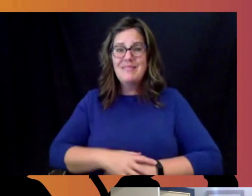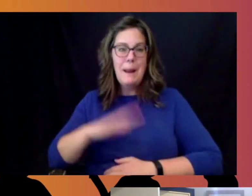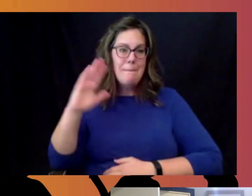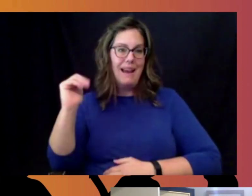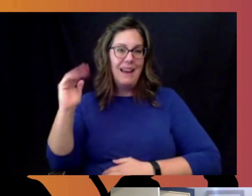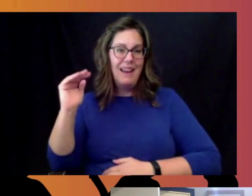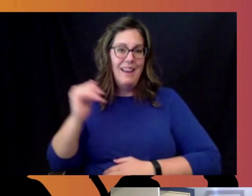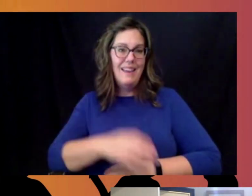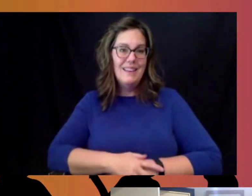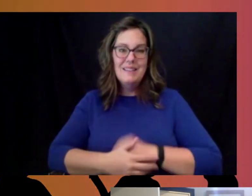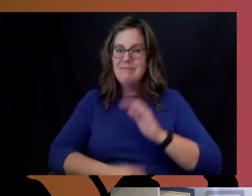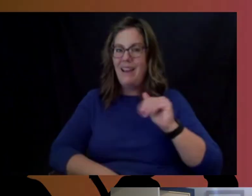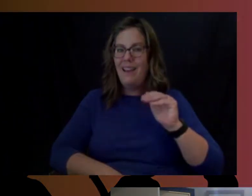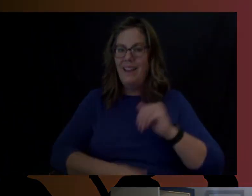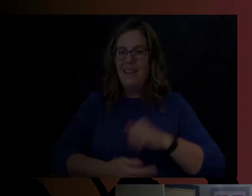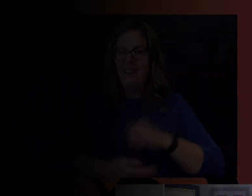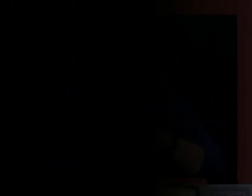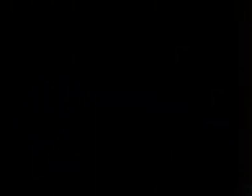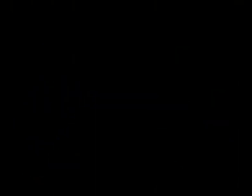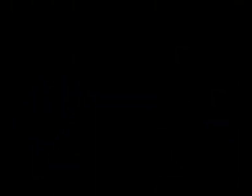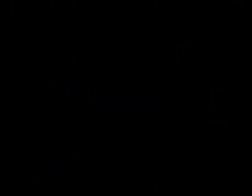bye